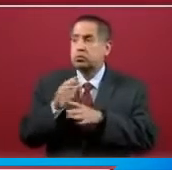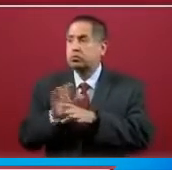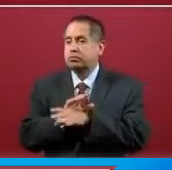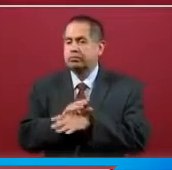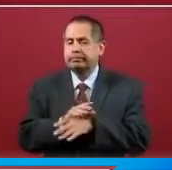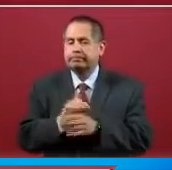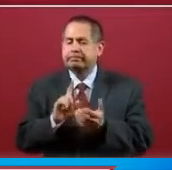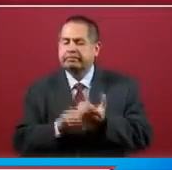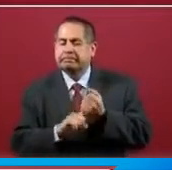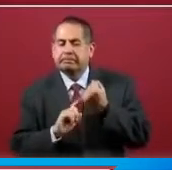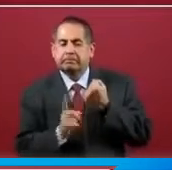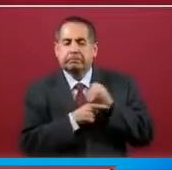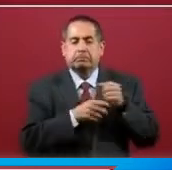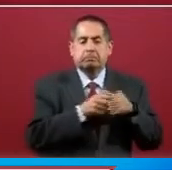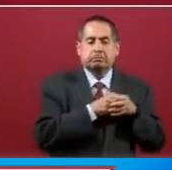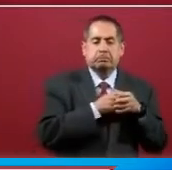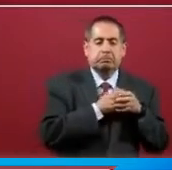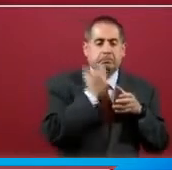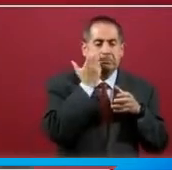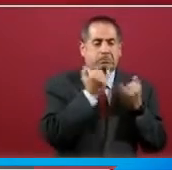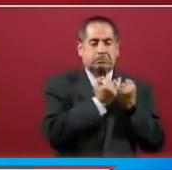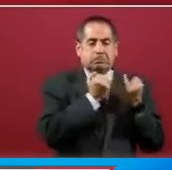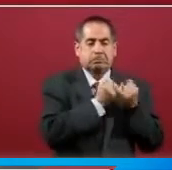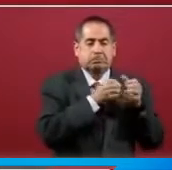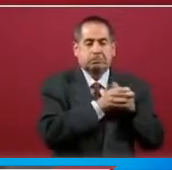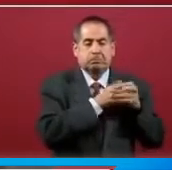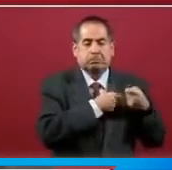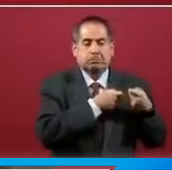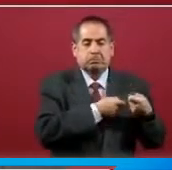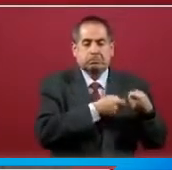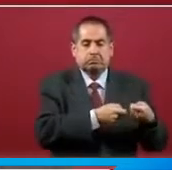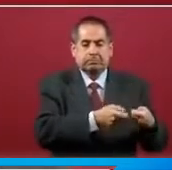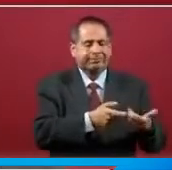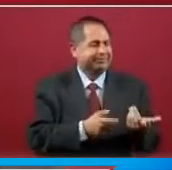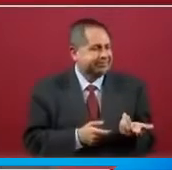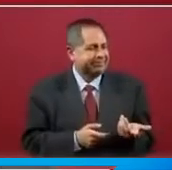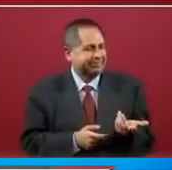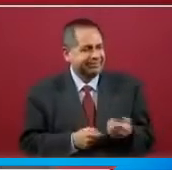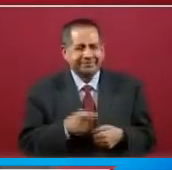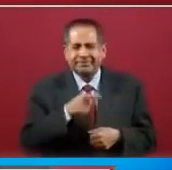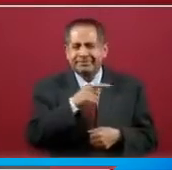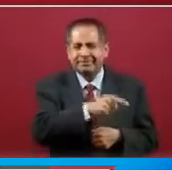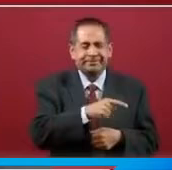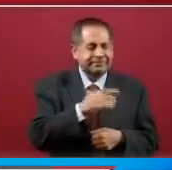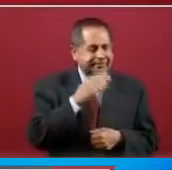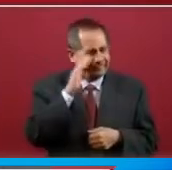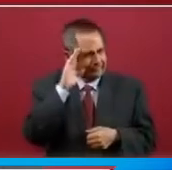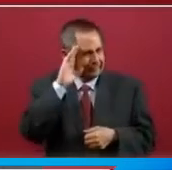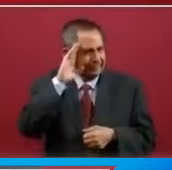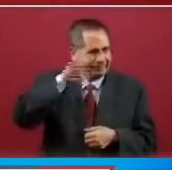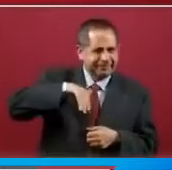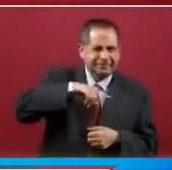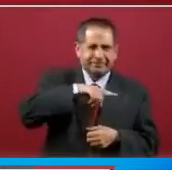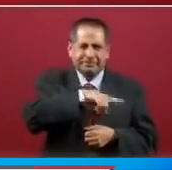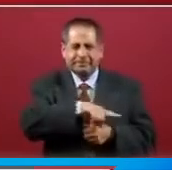the free expression of ideas will be respected, but the right of reply will be used The doctrine of conservatives is hypocrisy